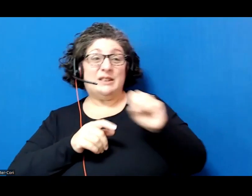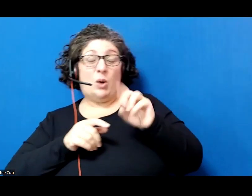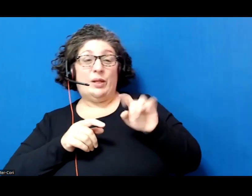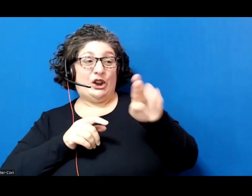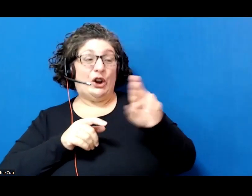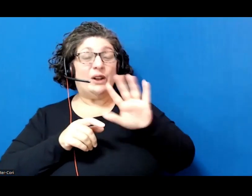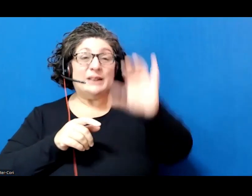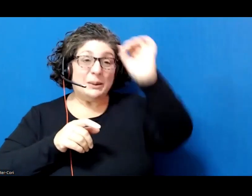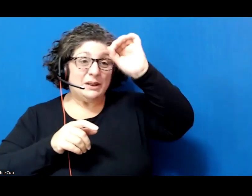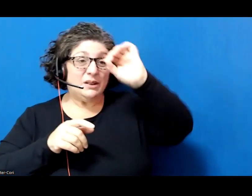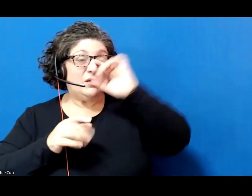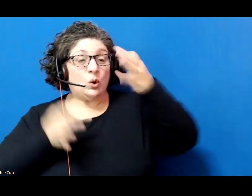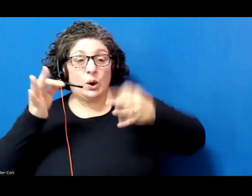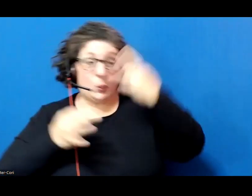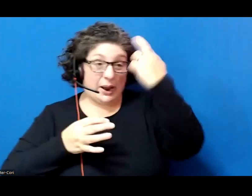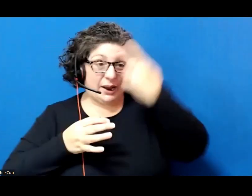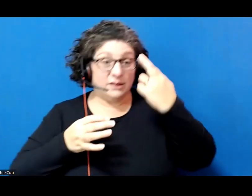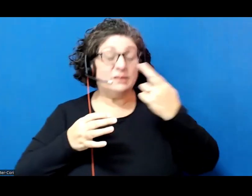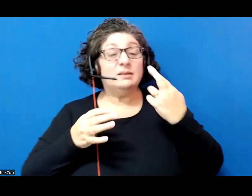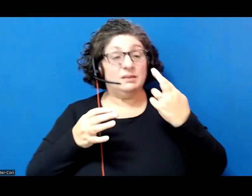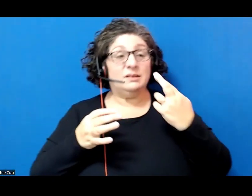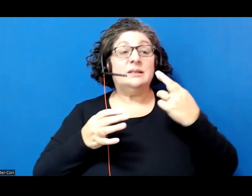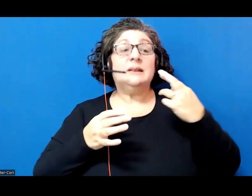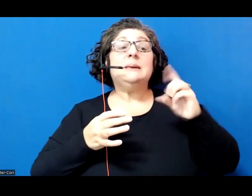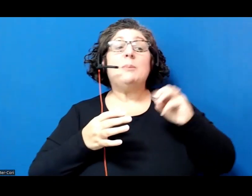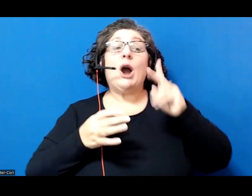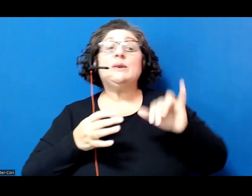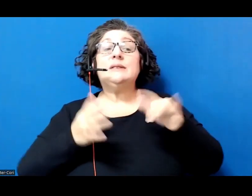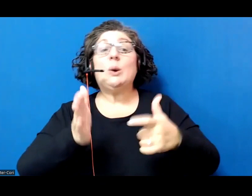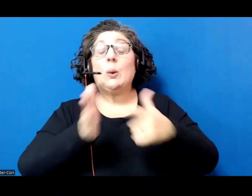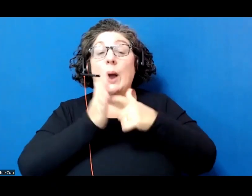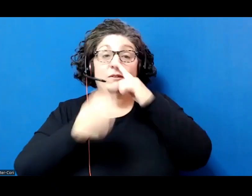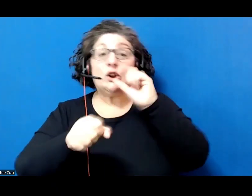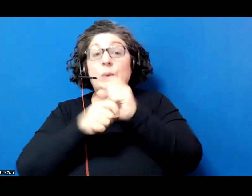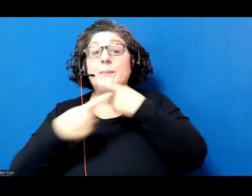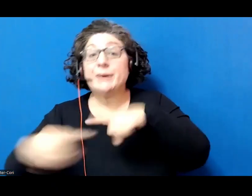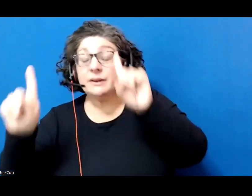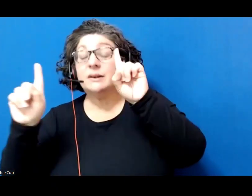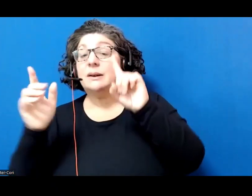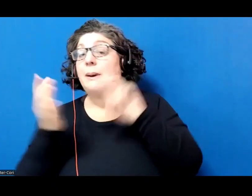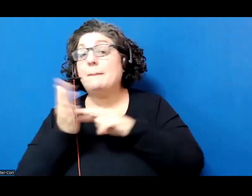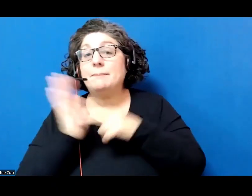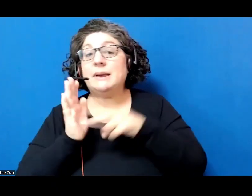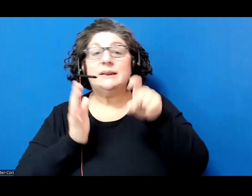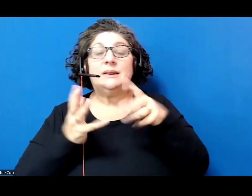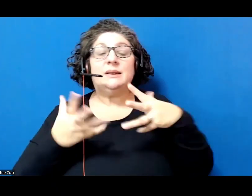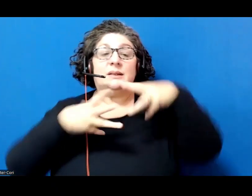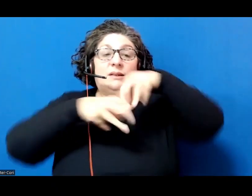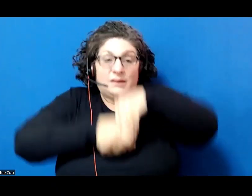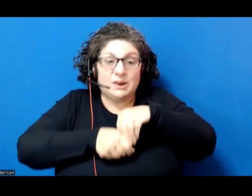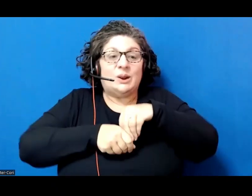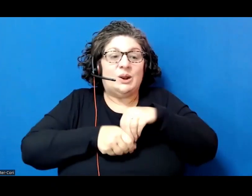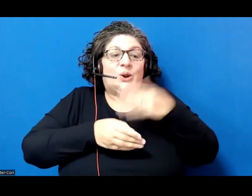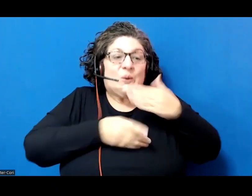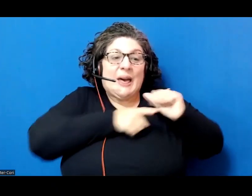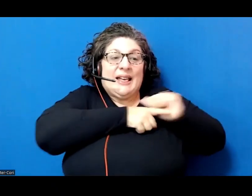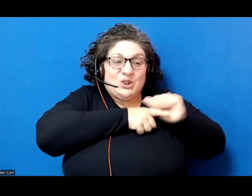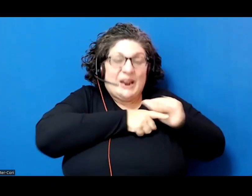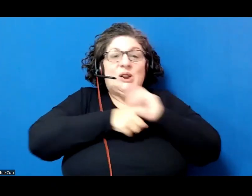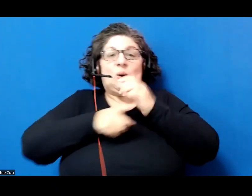And democracy requires for it to work well a cadre of well-trained, well-educated, college